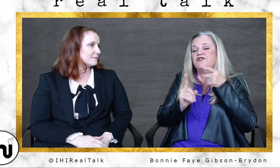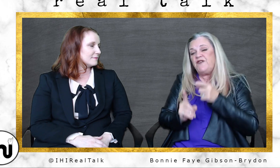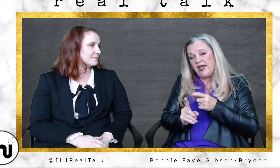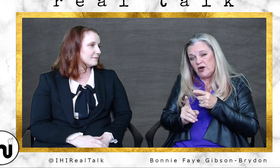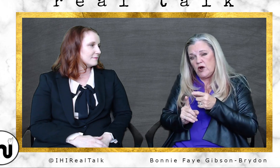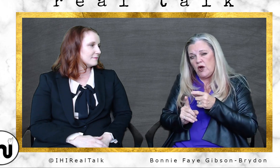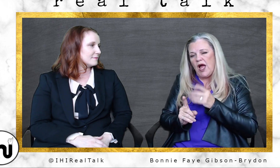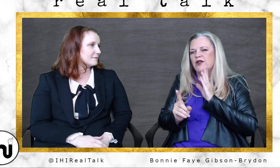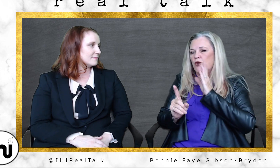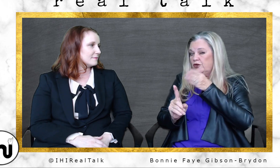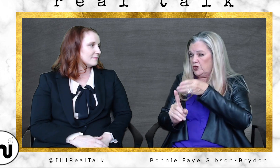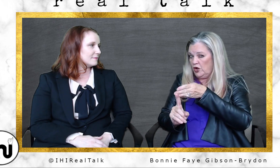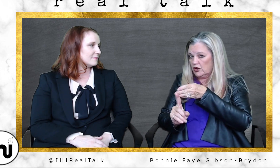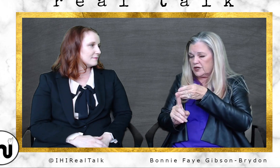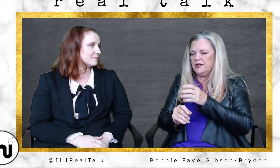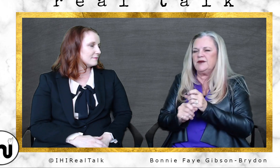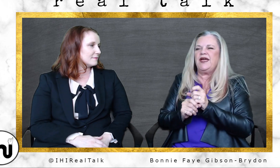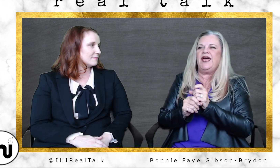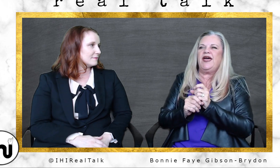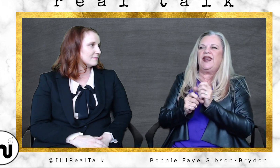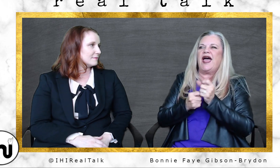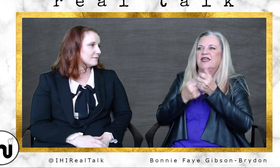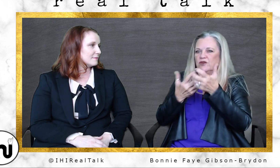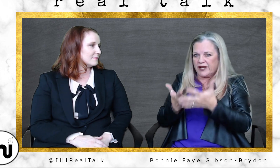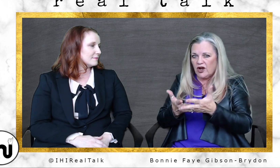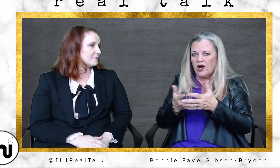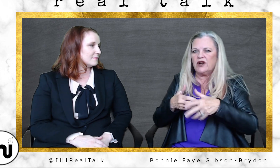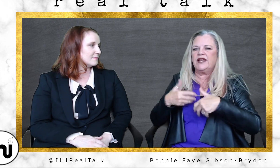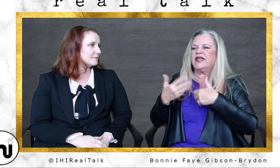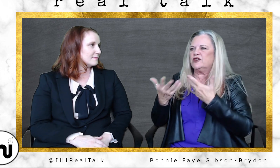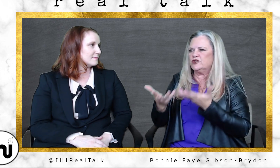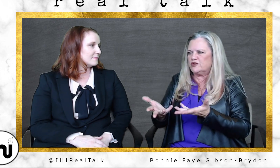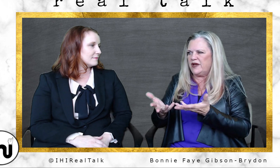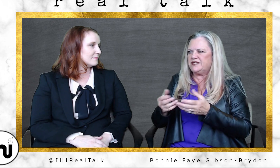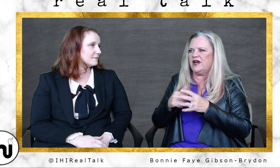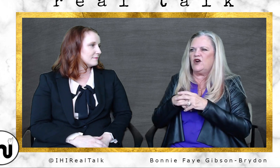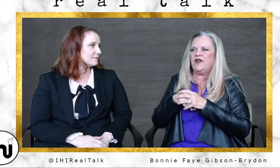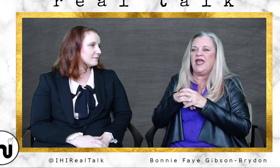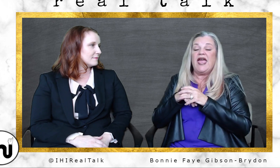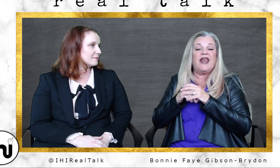federal, I go to the clerk, and I give her my card. And I introduced myself, and I